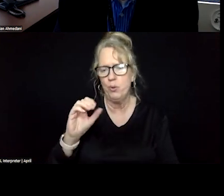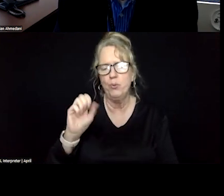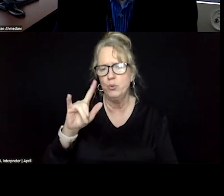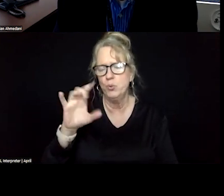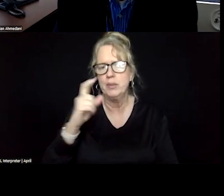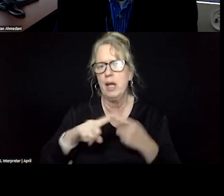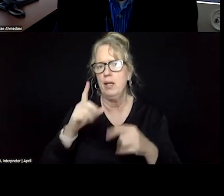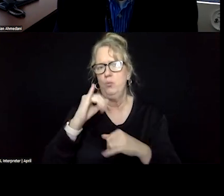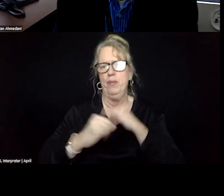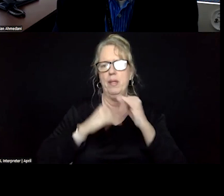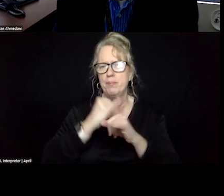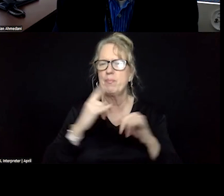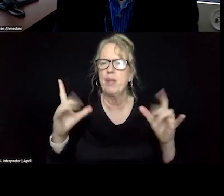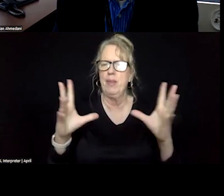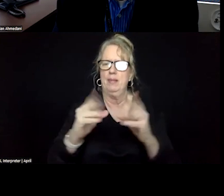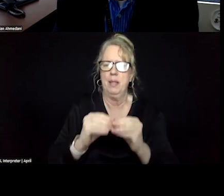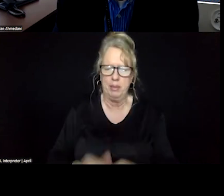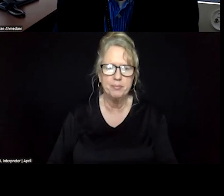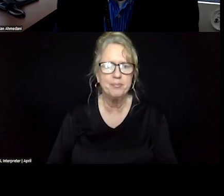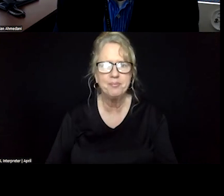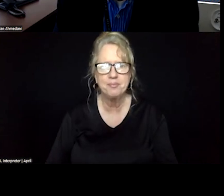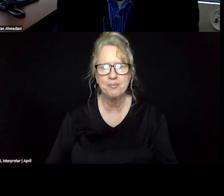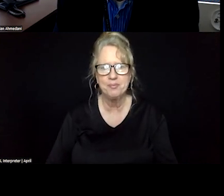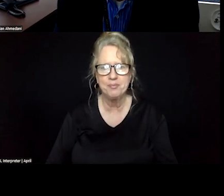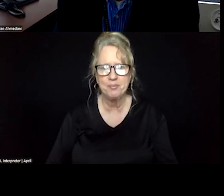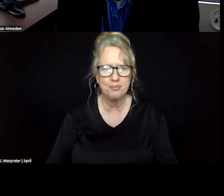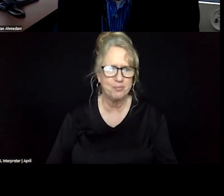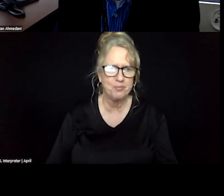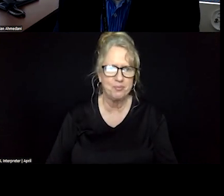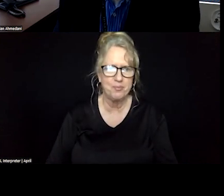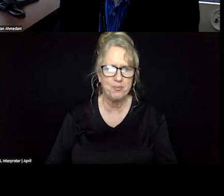YOU CAN KEEP GOING.